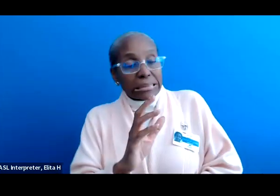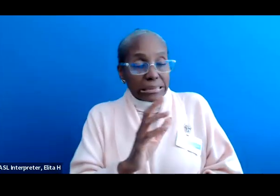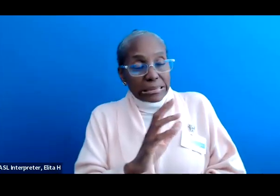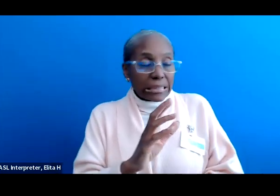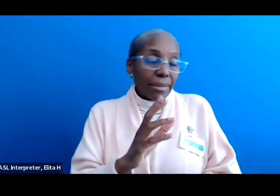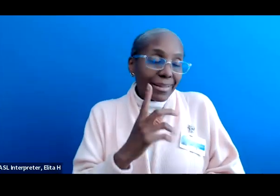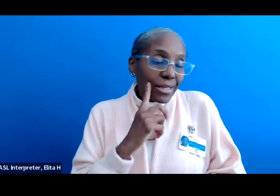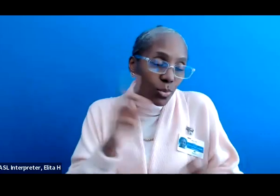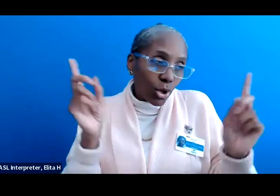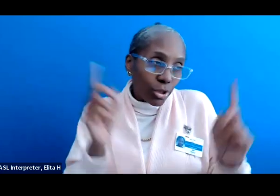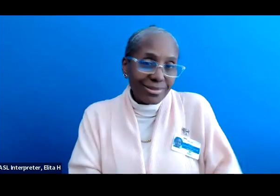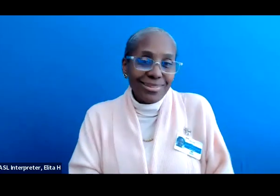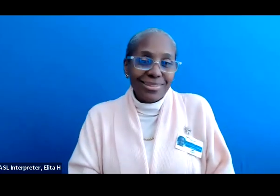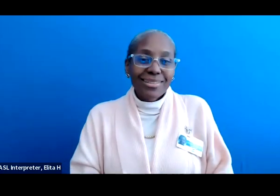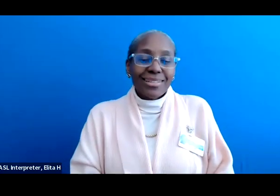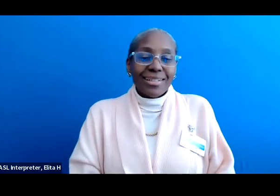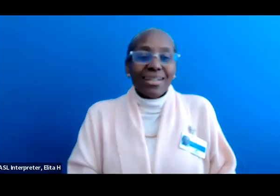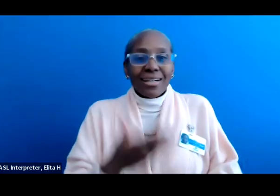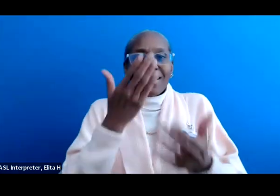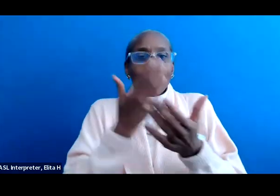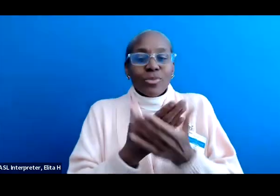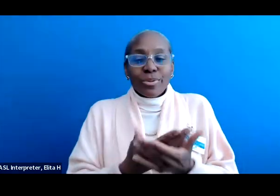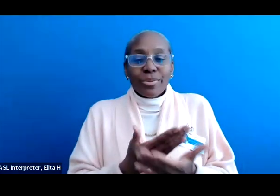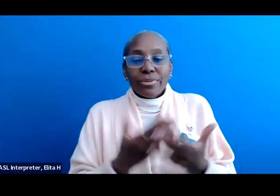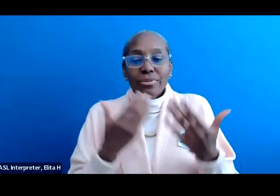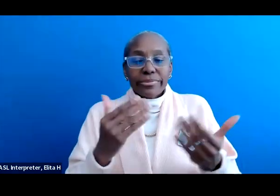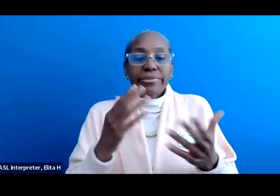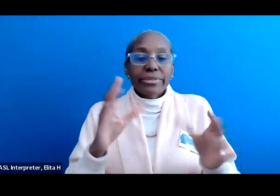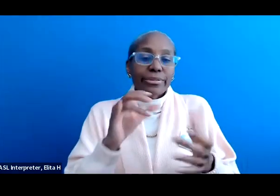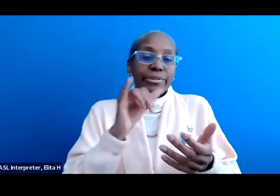So that all has been demonstrated now, so they just do it, they just put them in now.